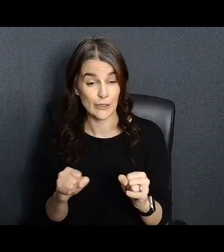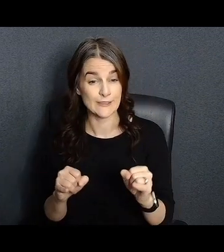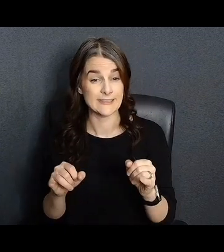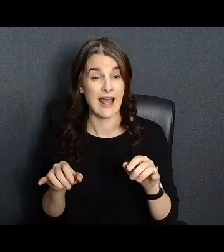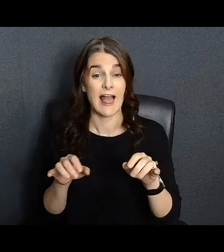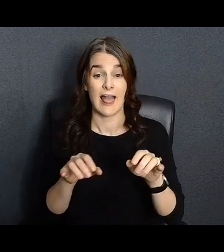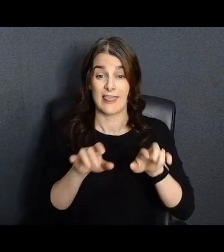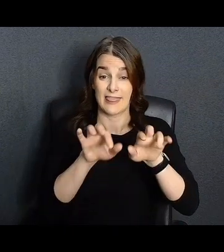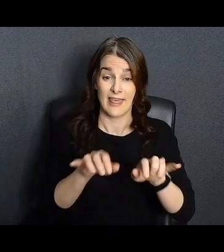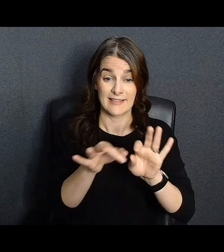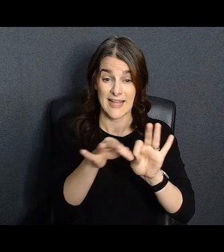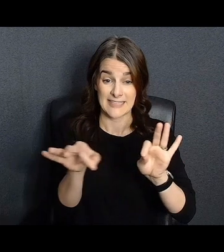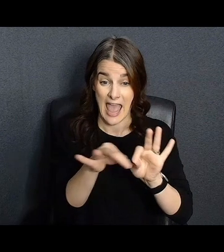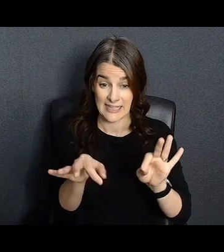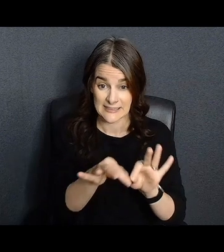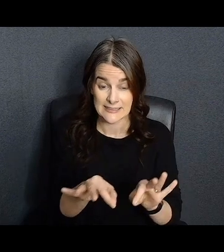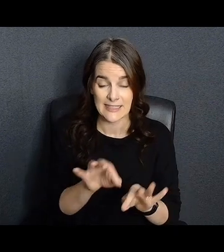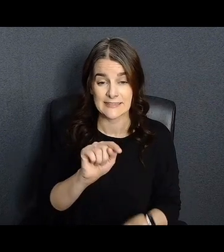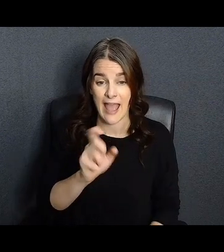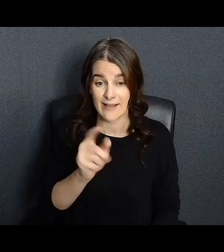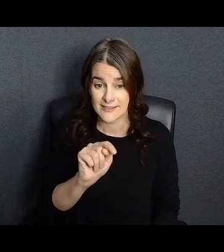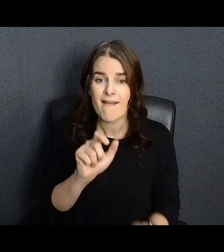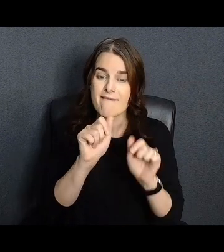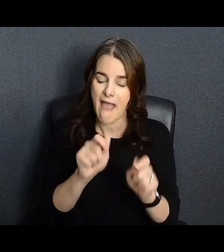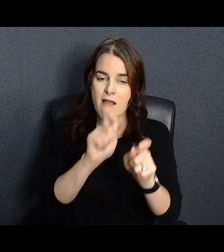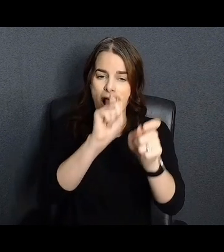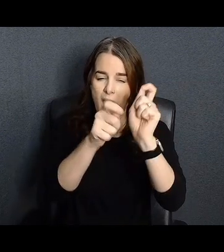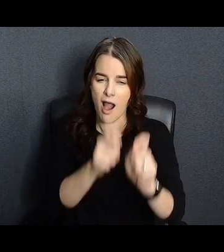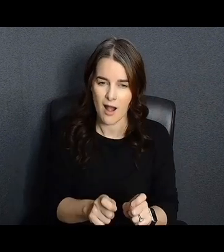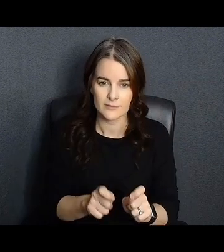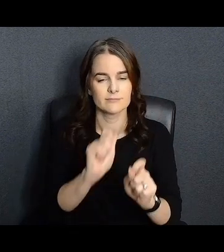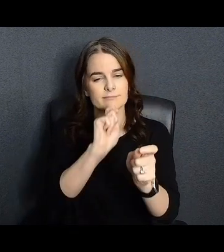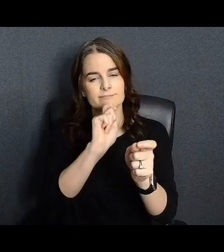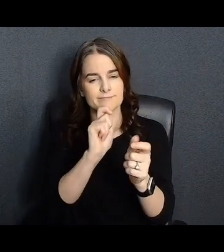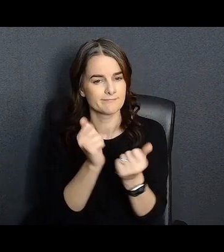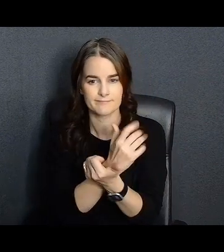of things in a lot of these apps can be edited and changed.